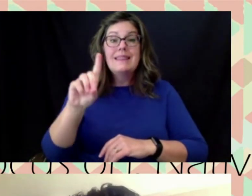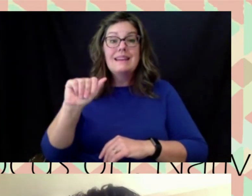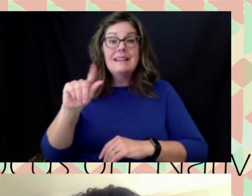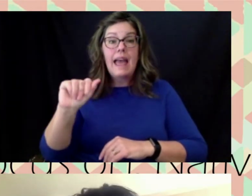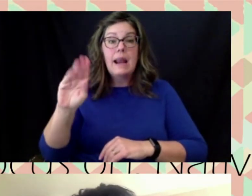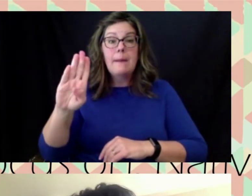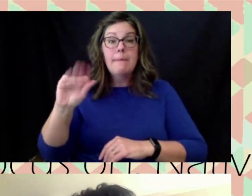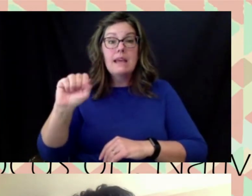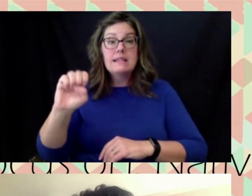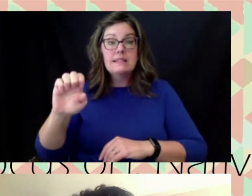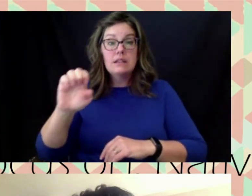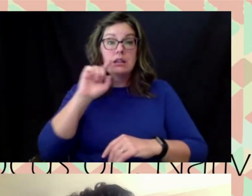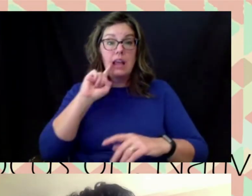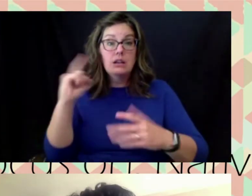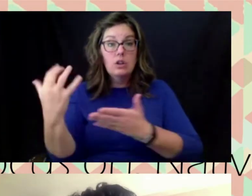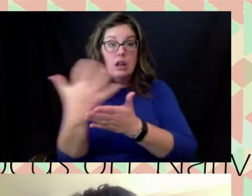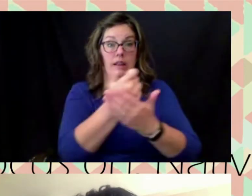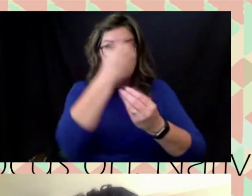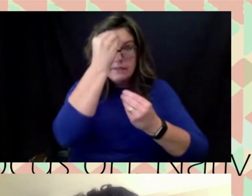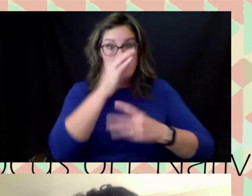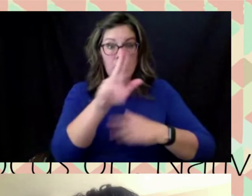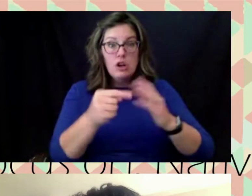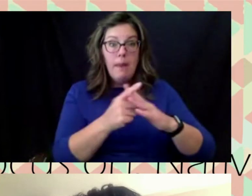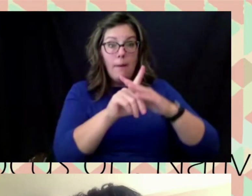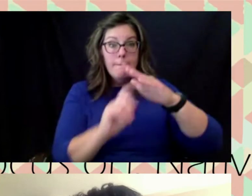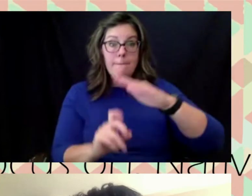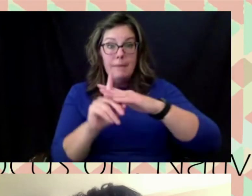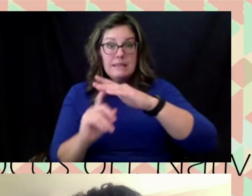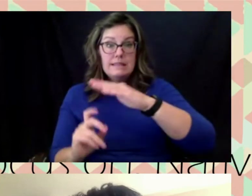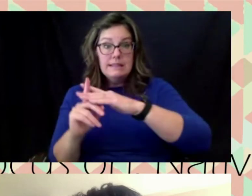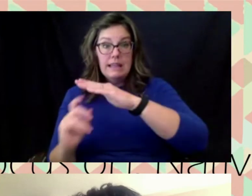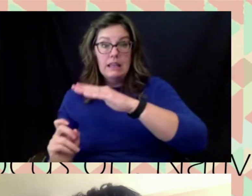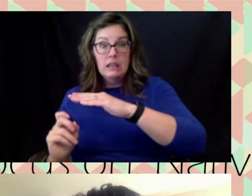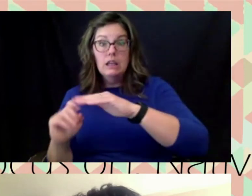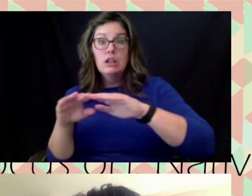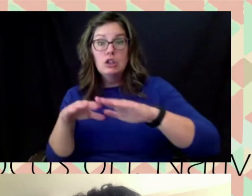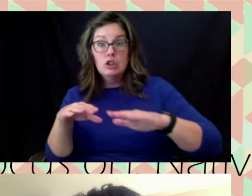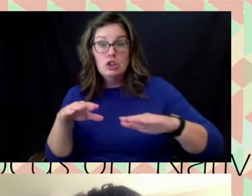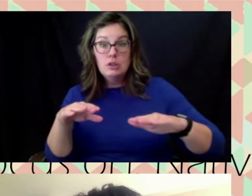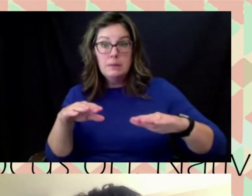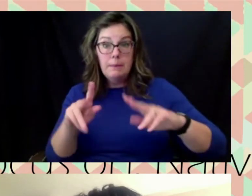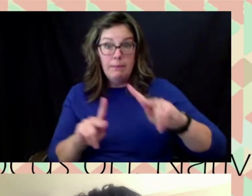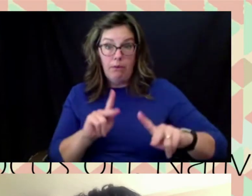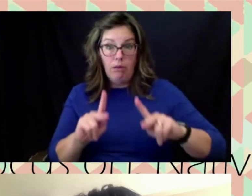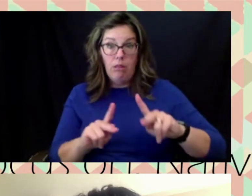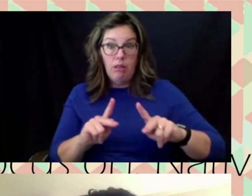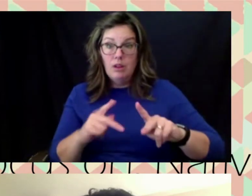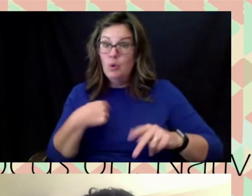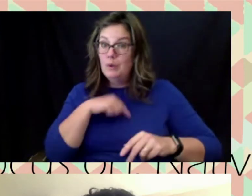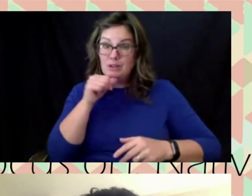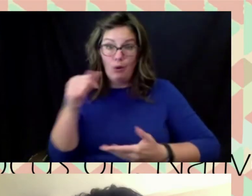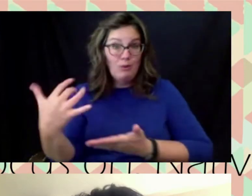dakota was that we don't even collect data on missing people period one of the other legislative